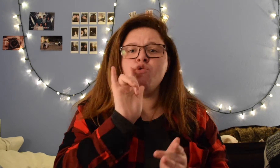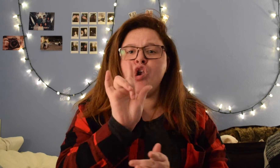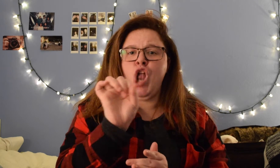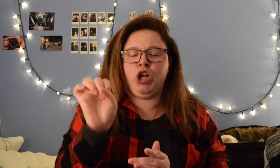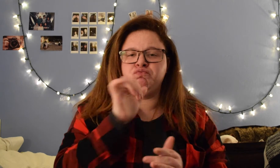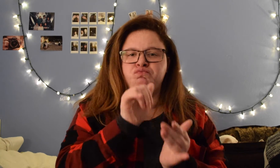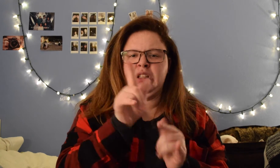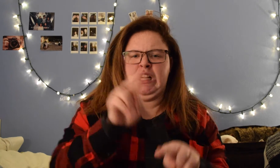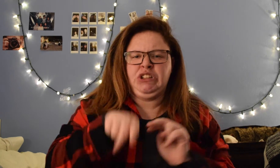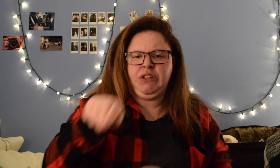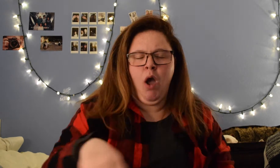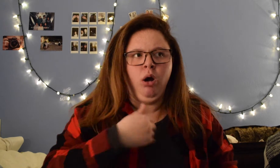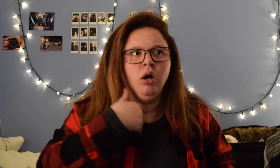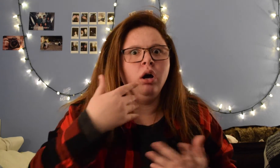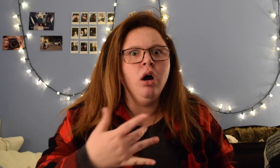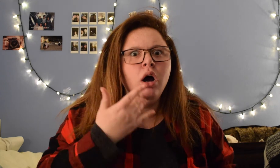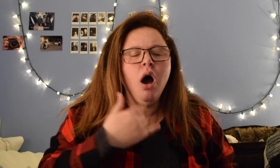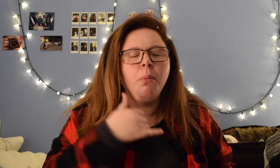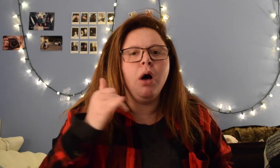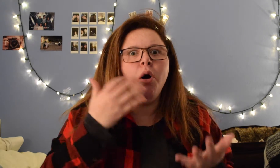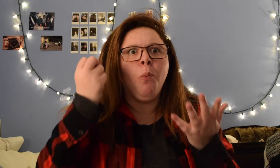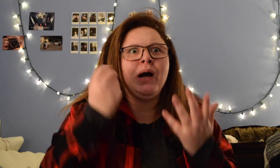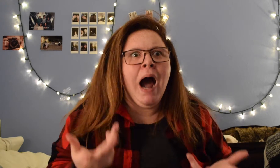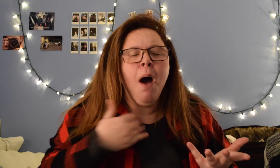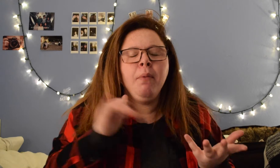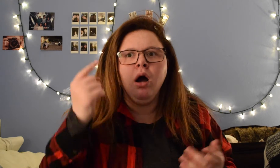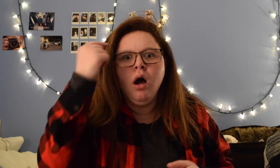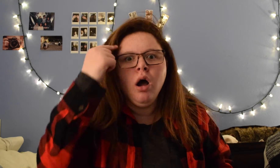You have hearing loss, it doesn't matter. He still kept saying that I couldn't sit there I was becoming very frustrated with him